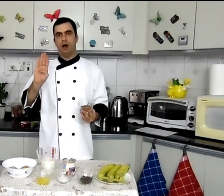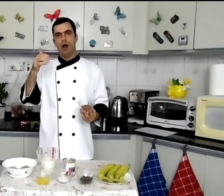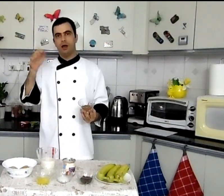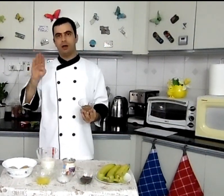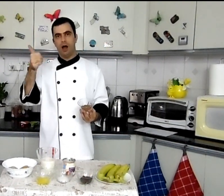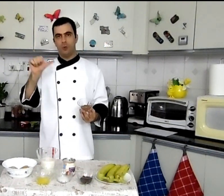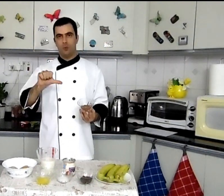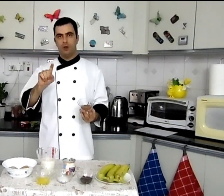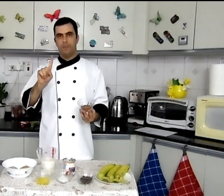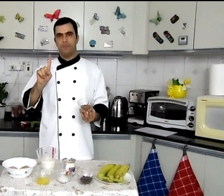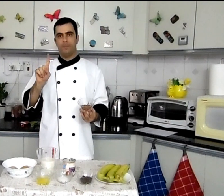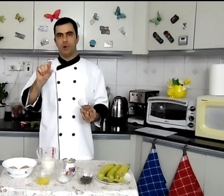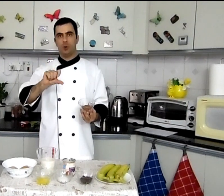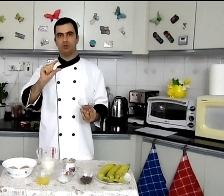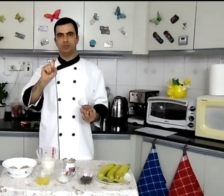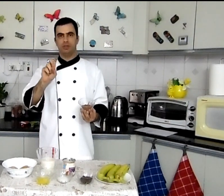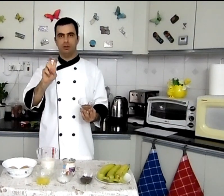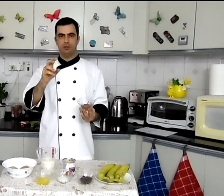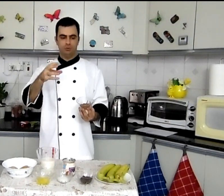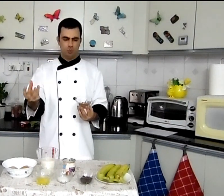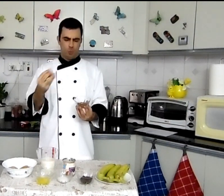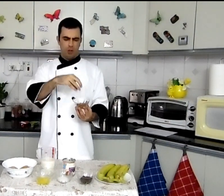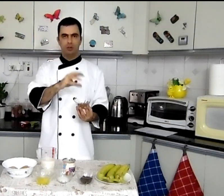Cocao Powder كاكاو بودرة